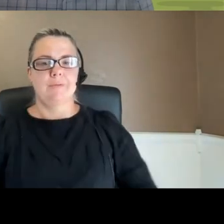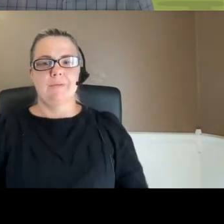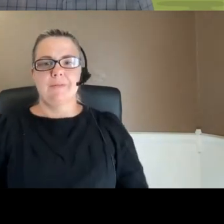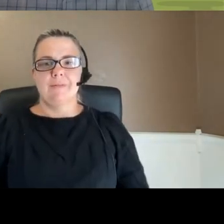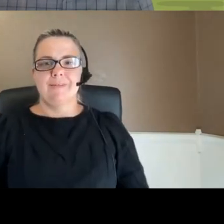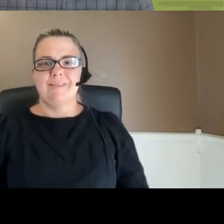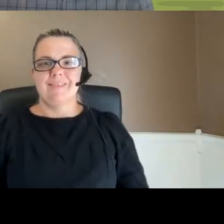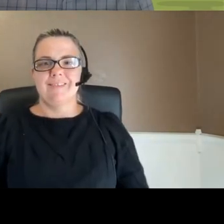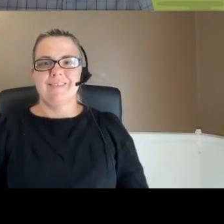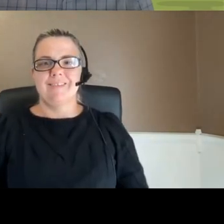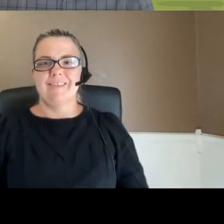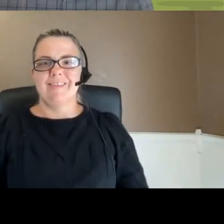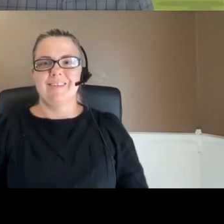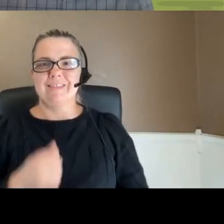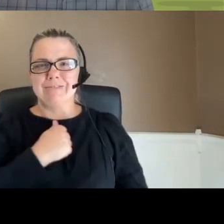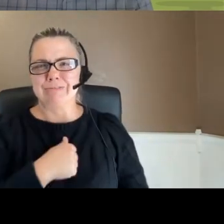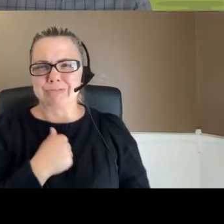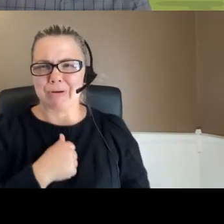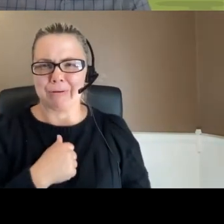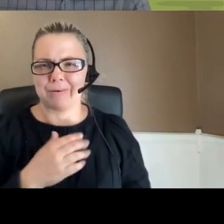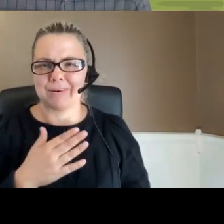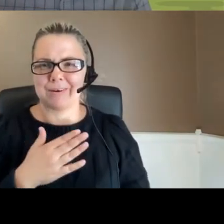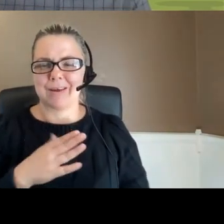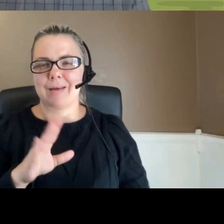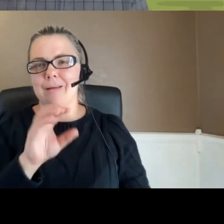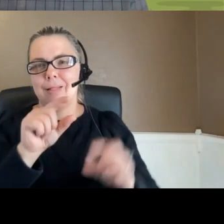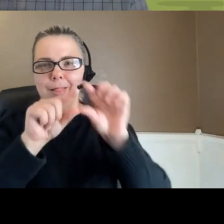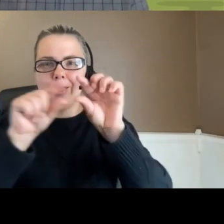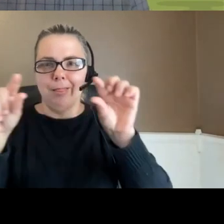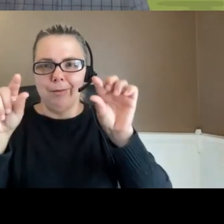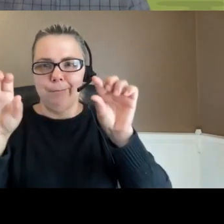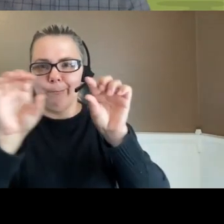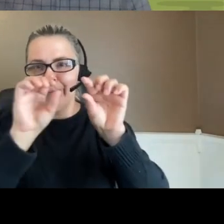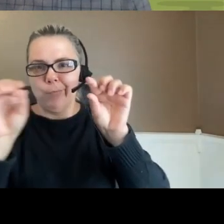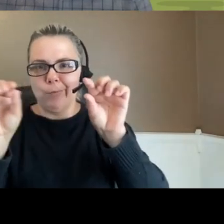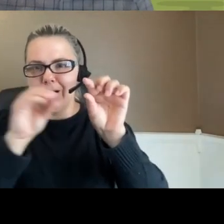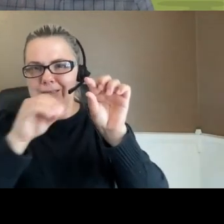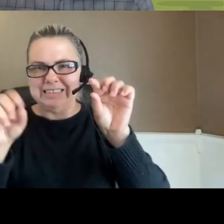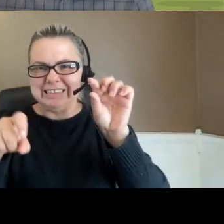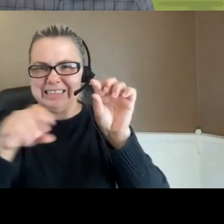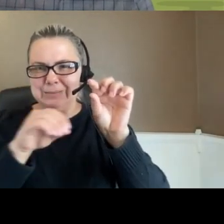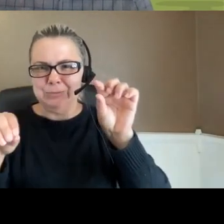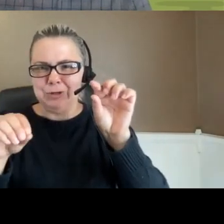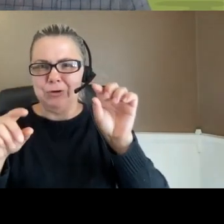Sorry I have to move my bar off my my tab, I'm trying to mute and screenshare the same time,